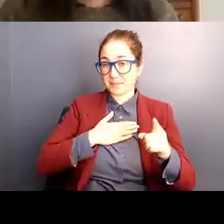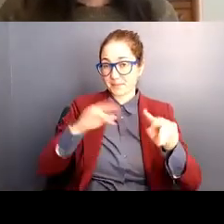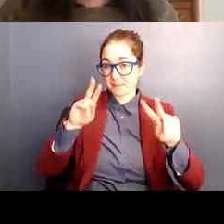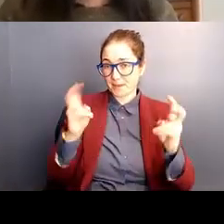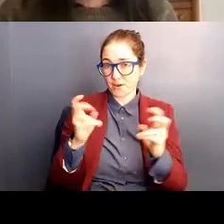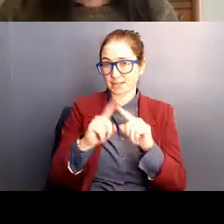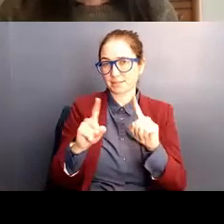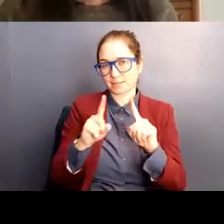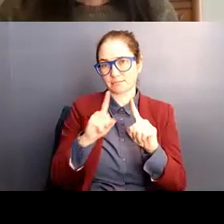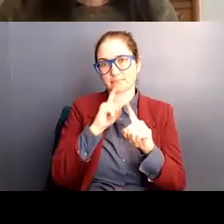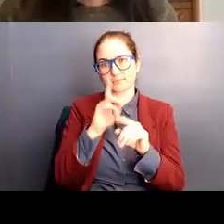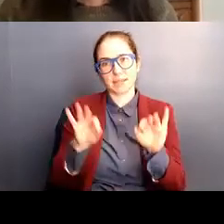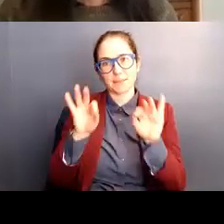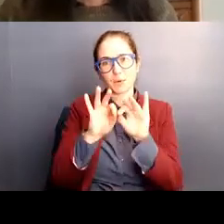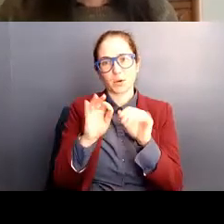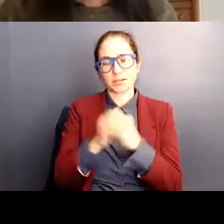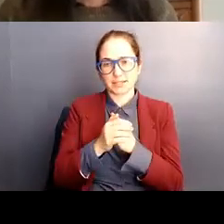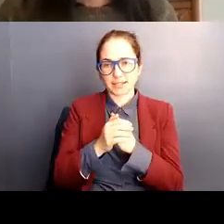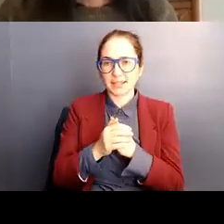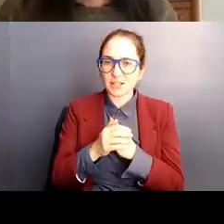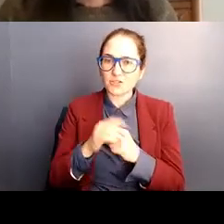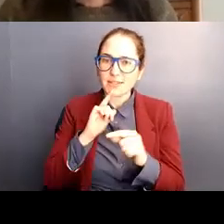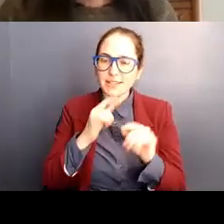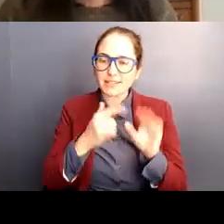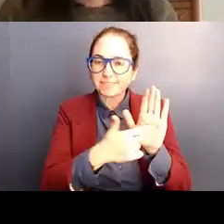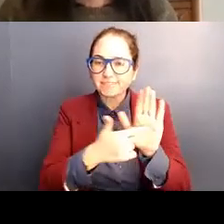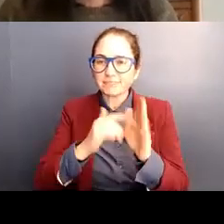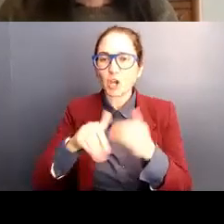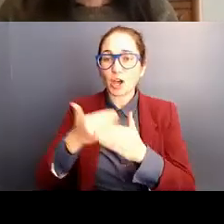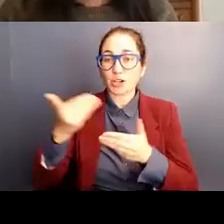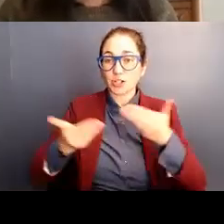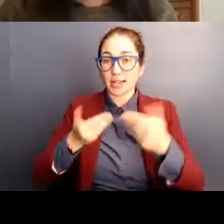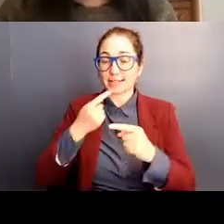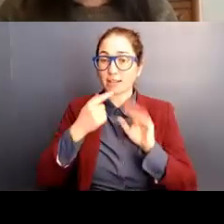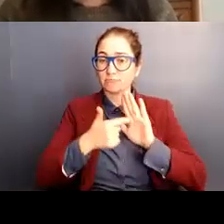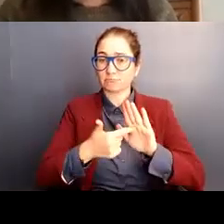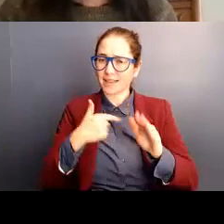because it is signalling to your guests that you want them to be here.